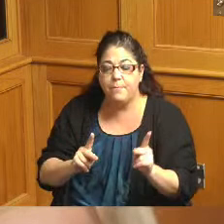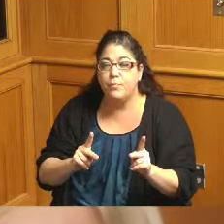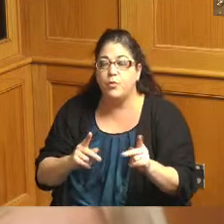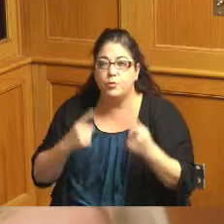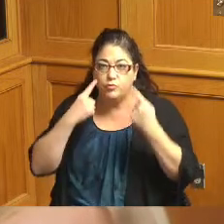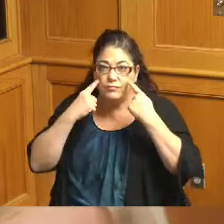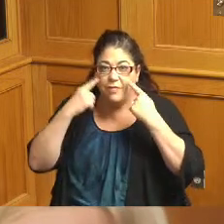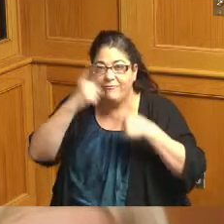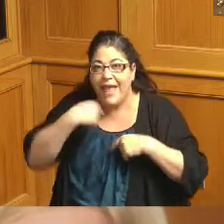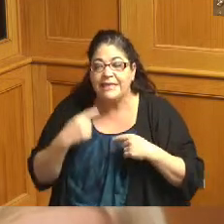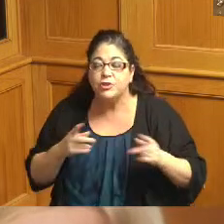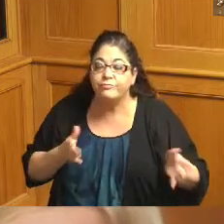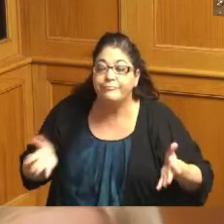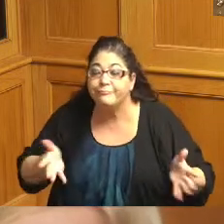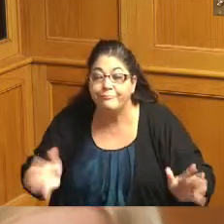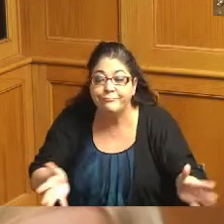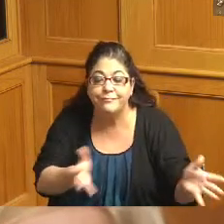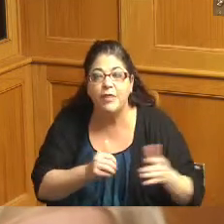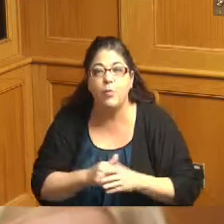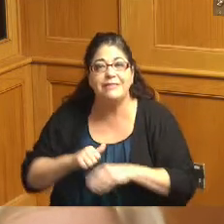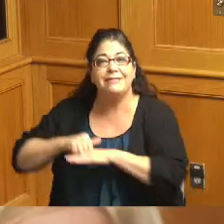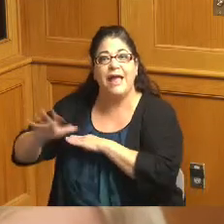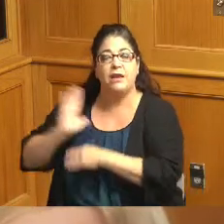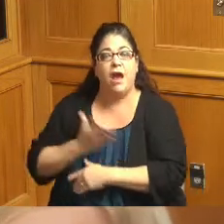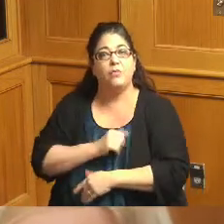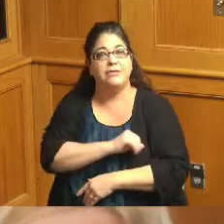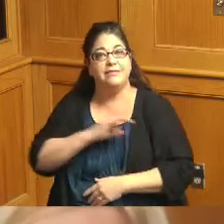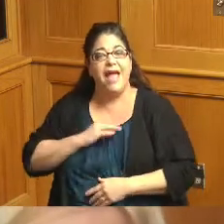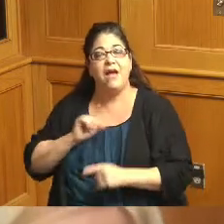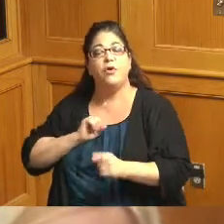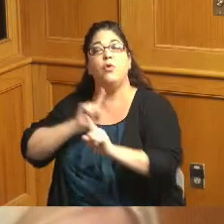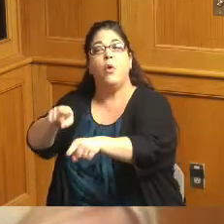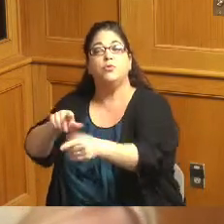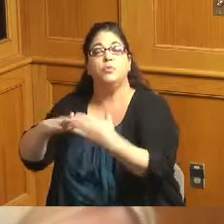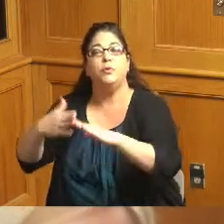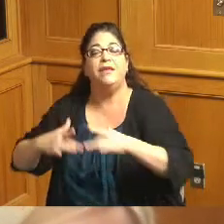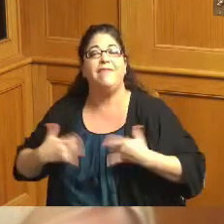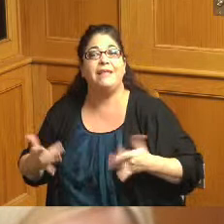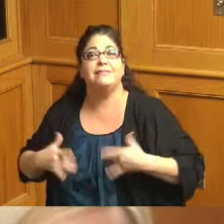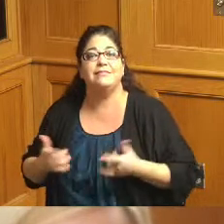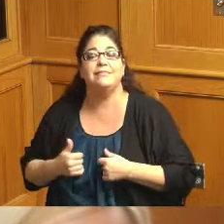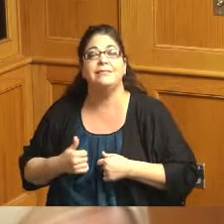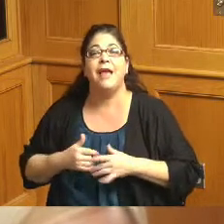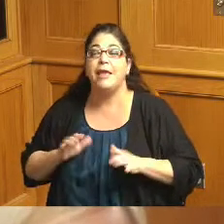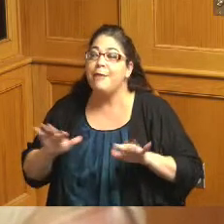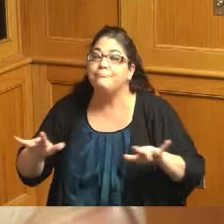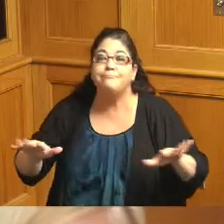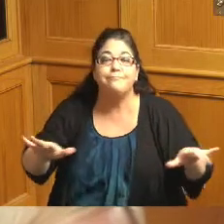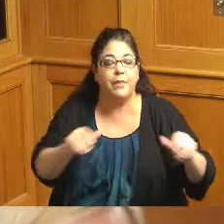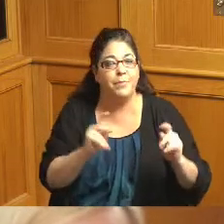so you know send our staff out to community events and places where there are large Gatherings of